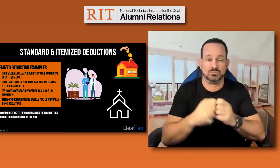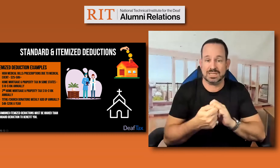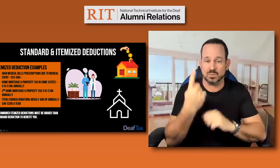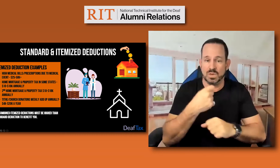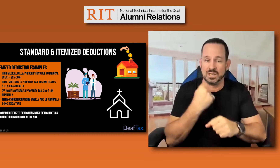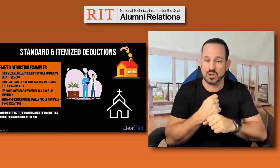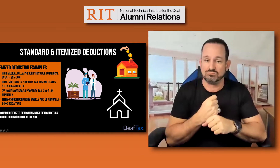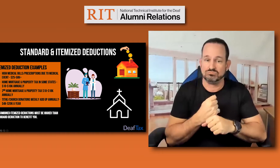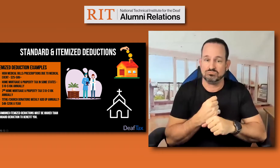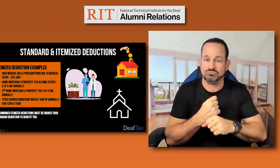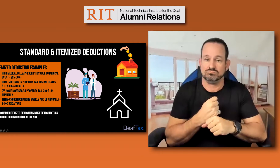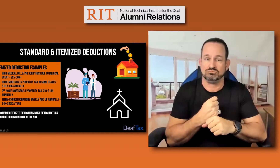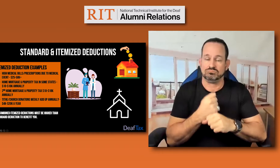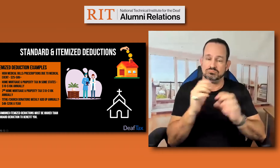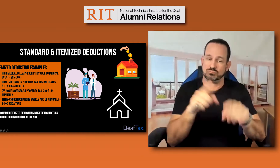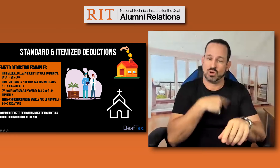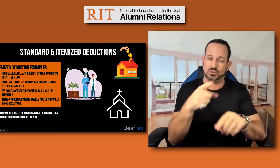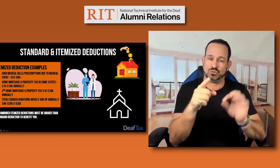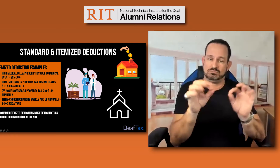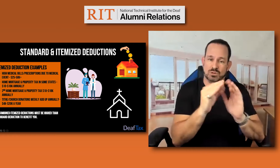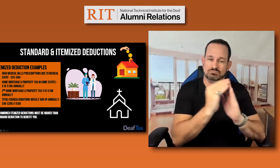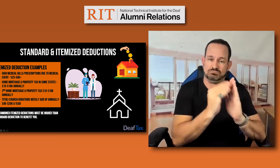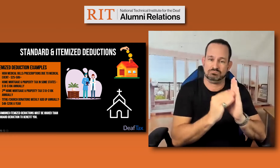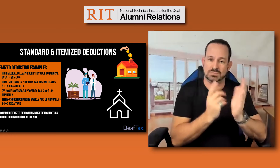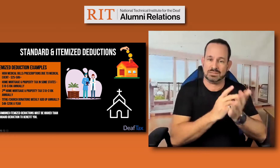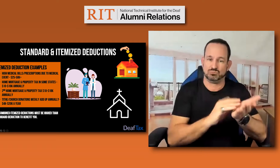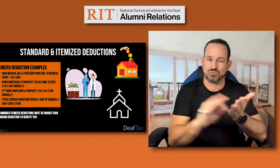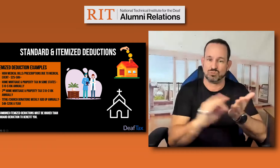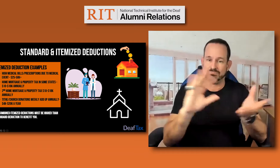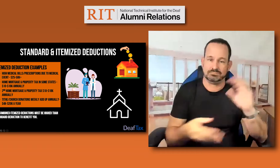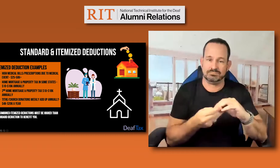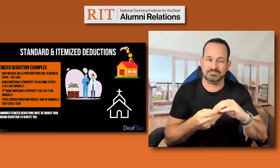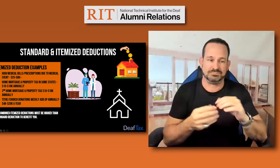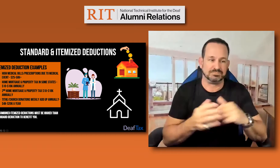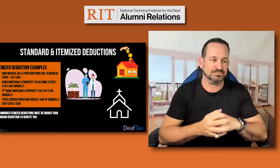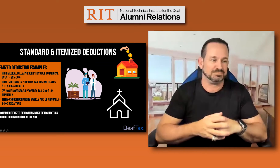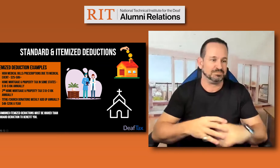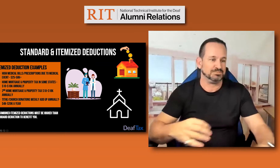Generally speaking, you will benefit as long as you are keeping record